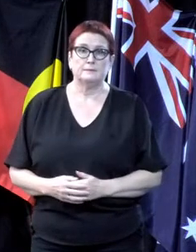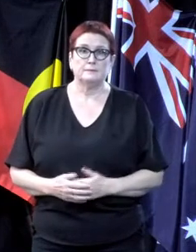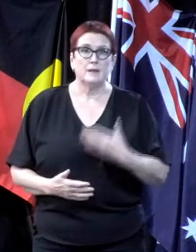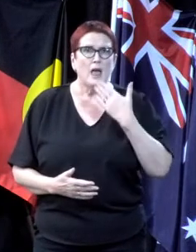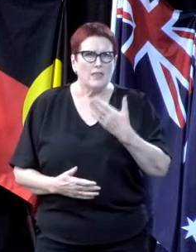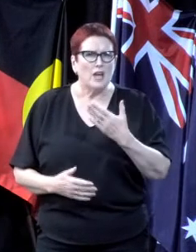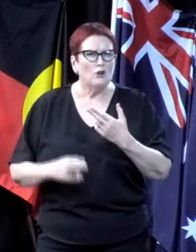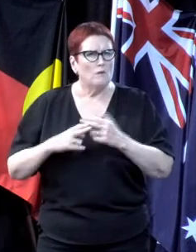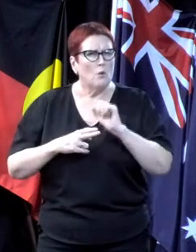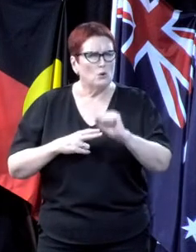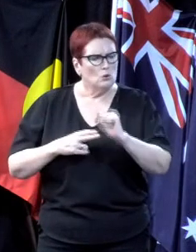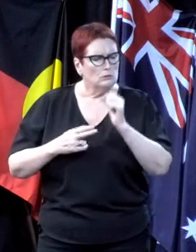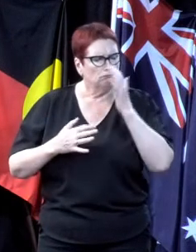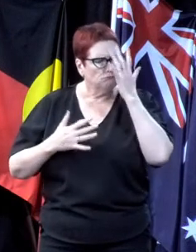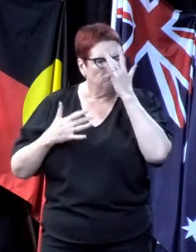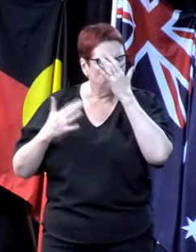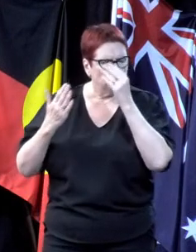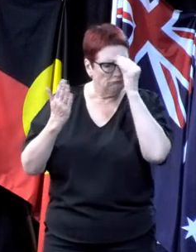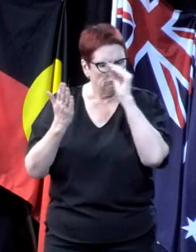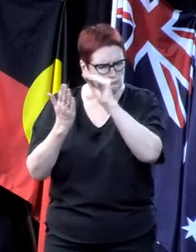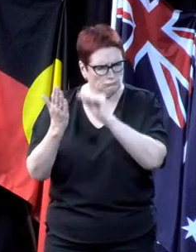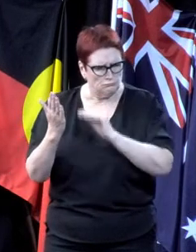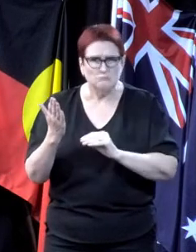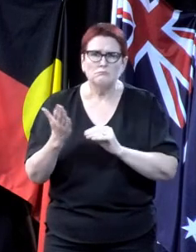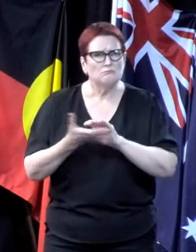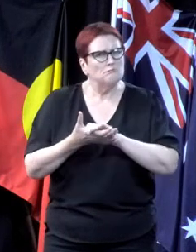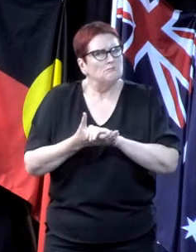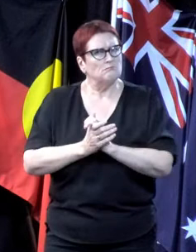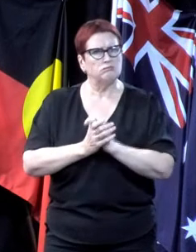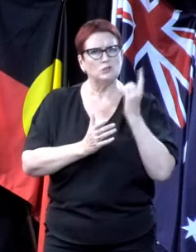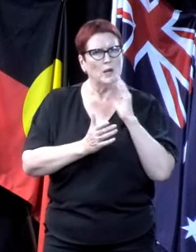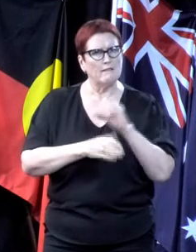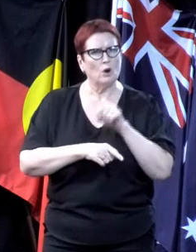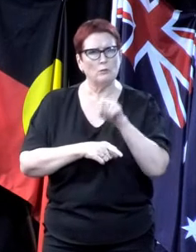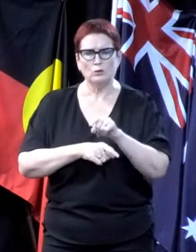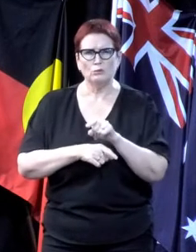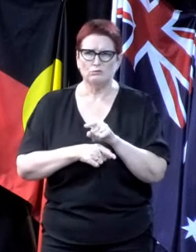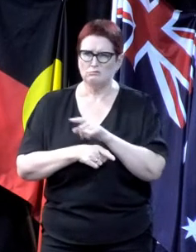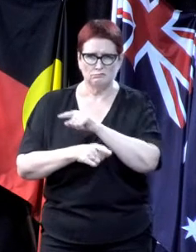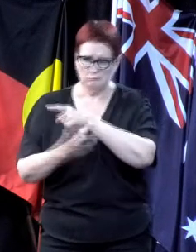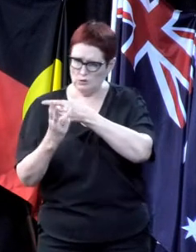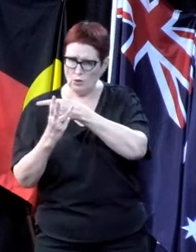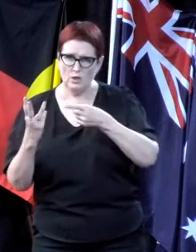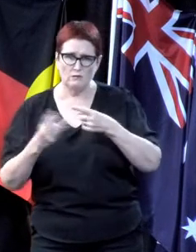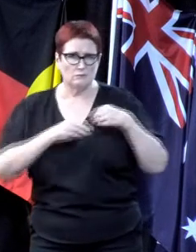It’s a great pleasure and privilege to hear from people who are so passionate and committed to the profession to which you belong.